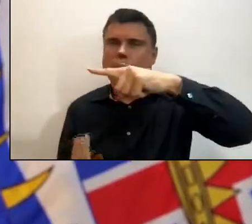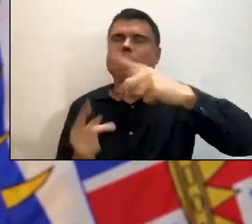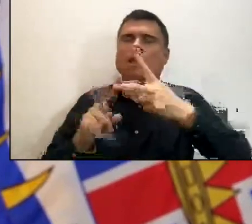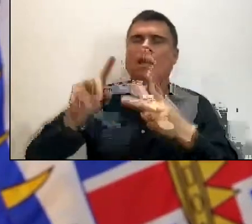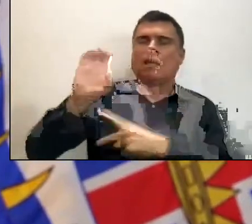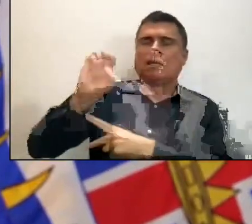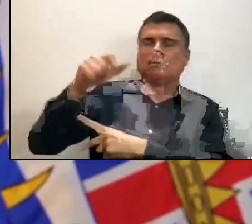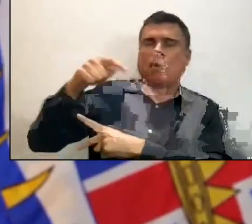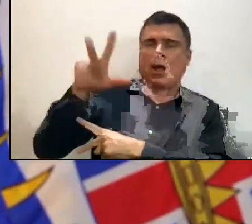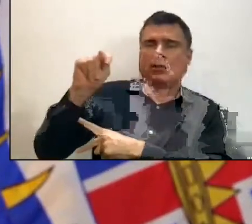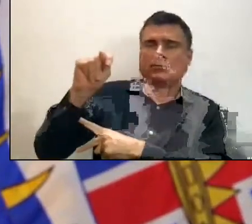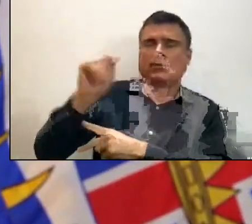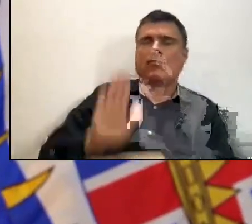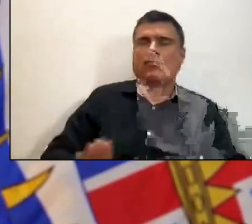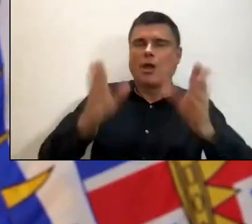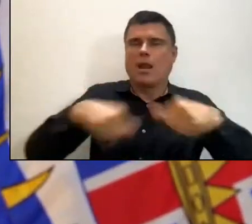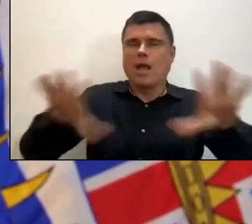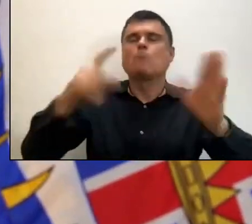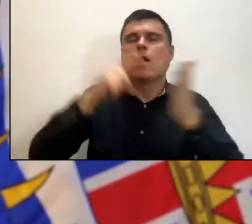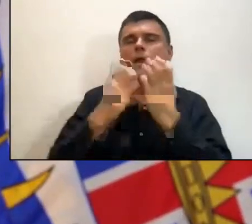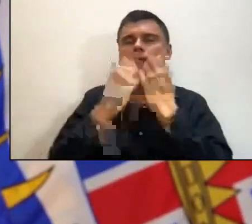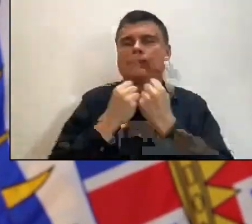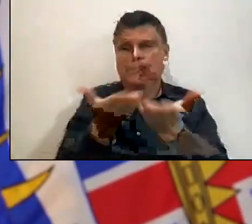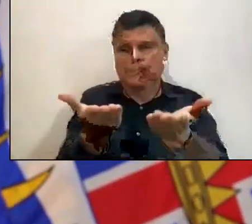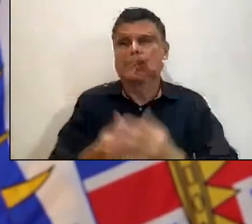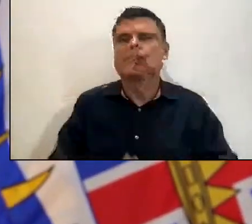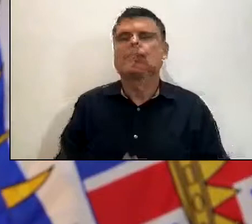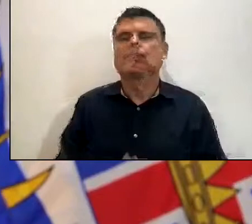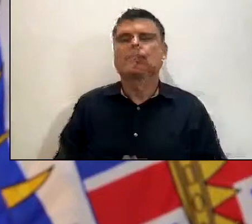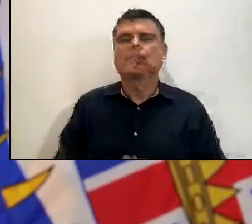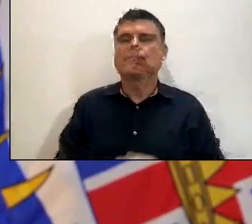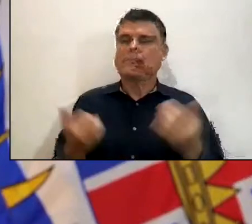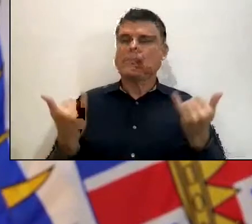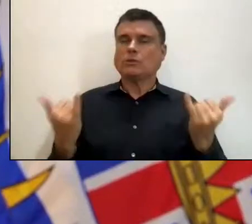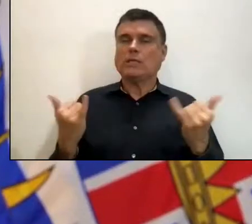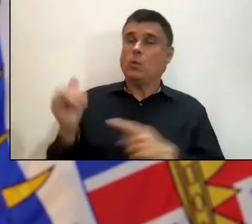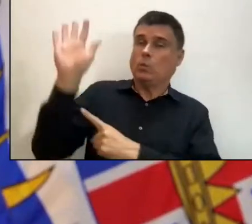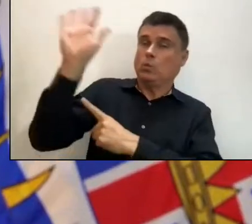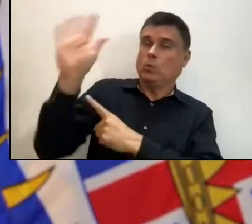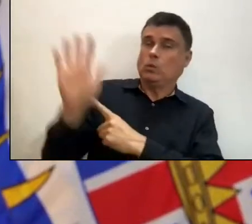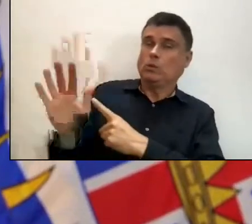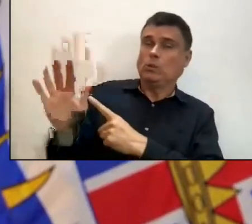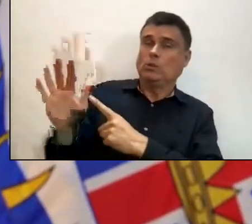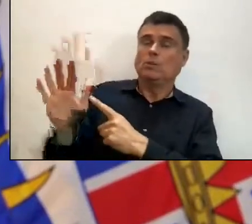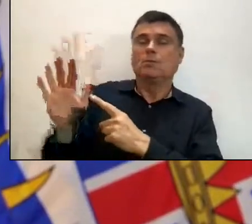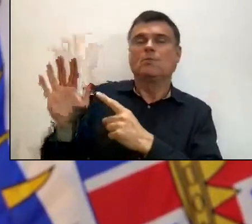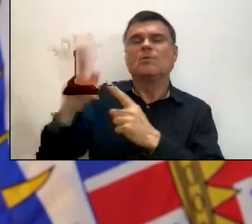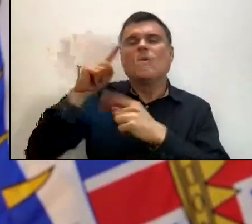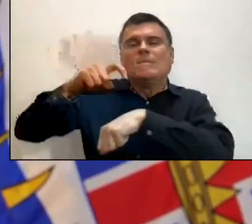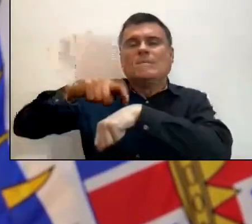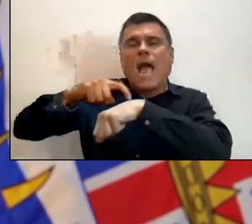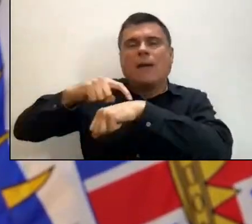we areoingnd thais ming